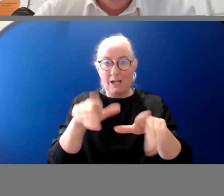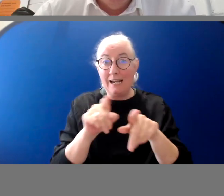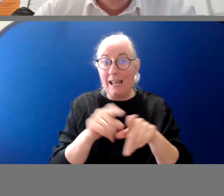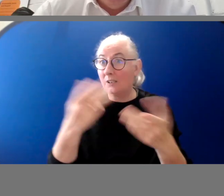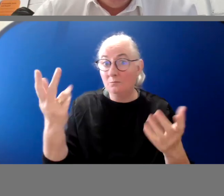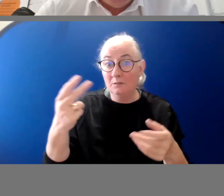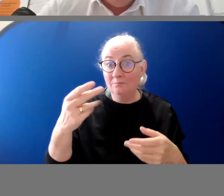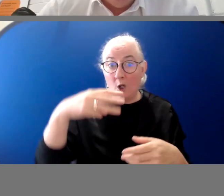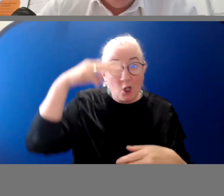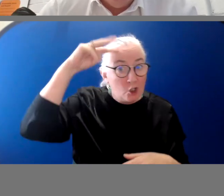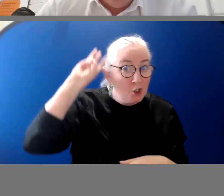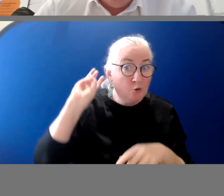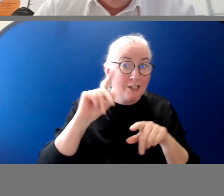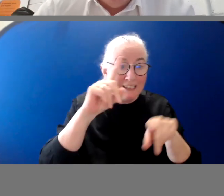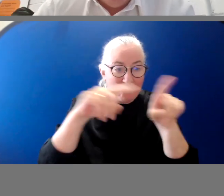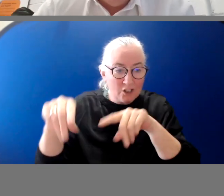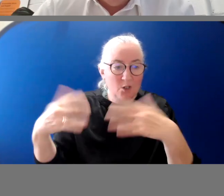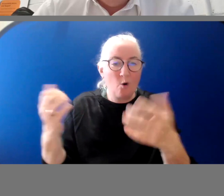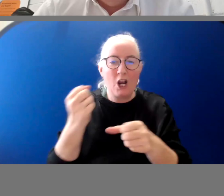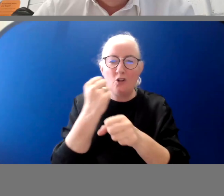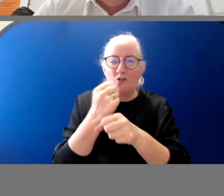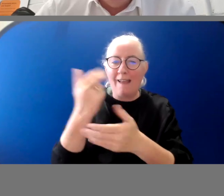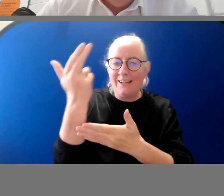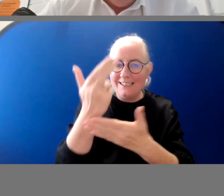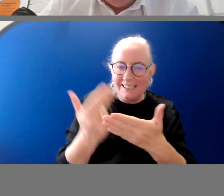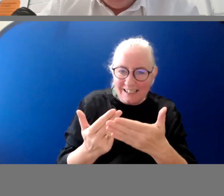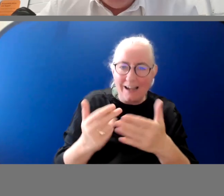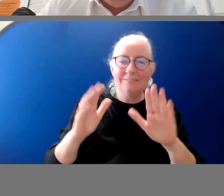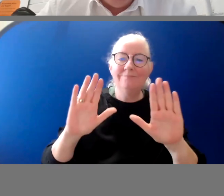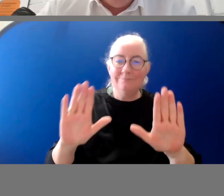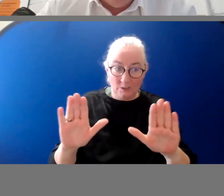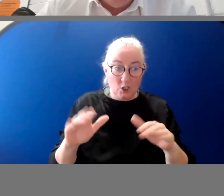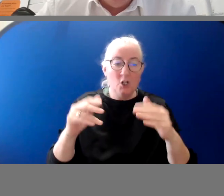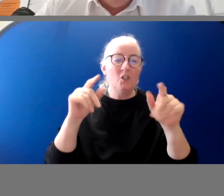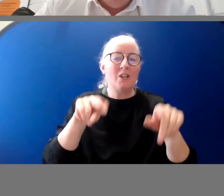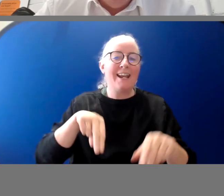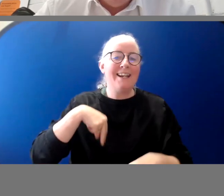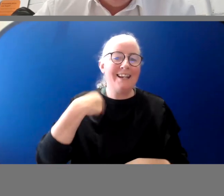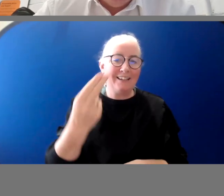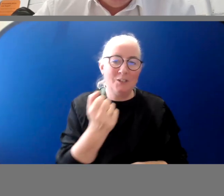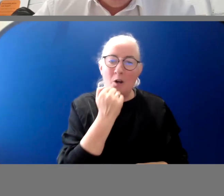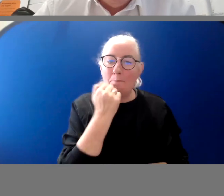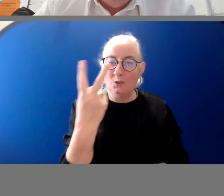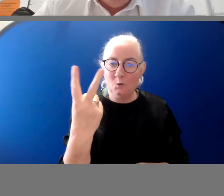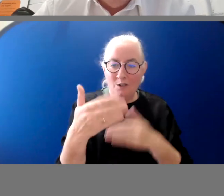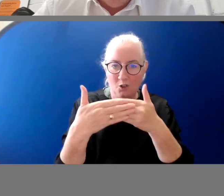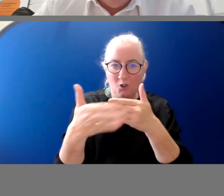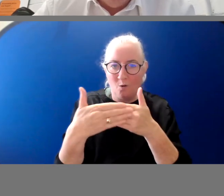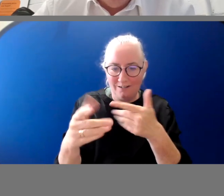on so graphic design or are glaze manifestation so let's move on to door number two door number